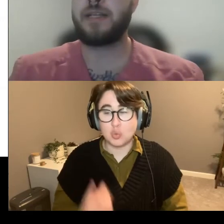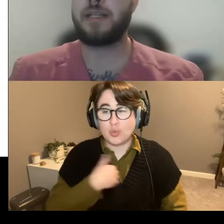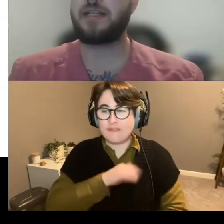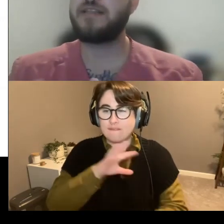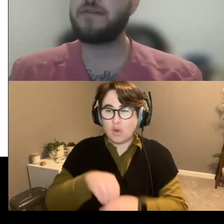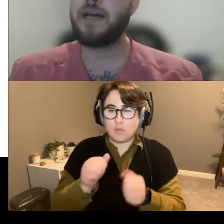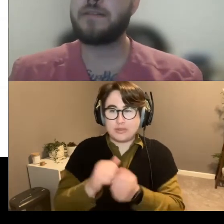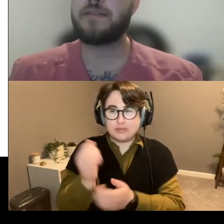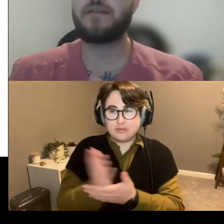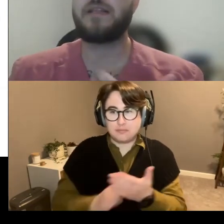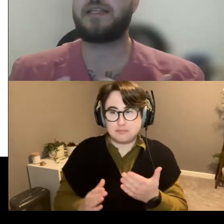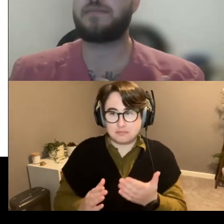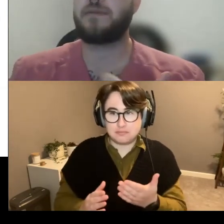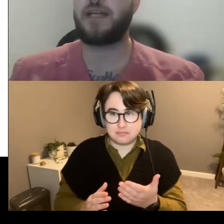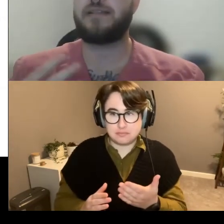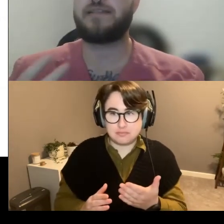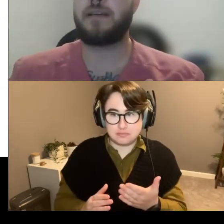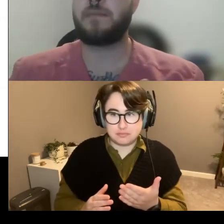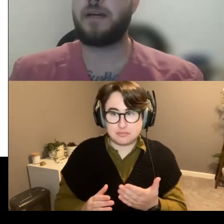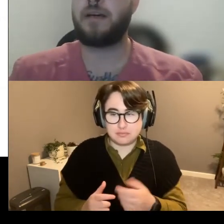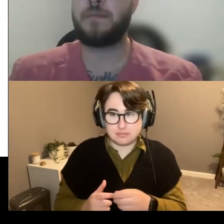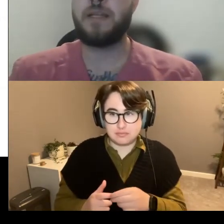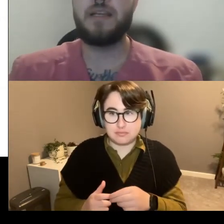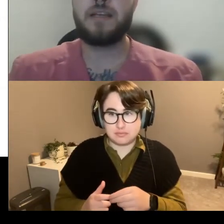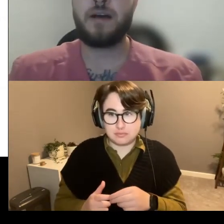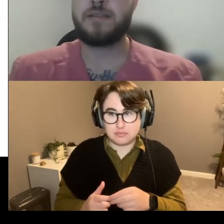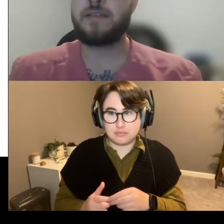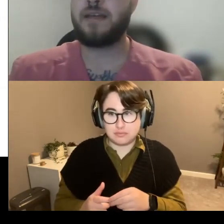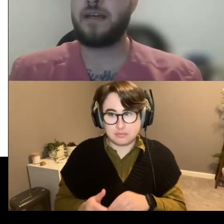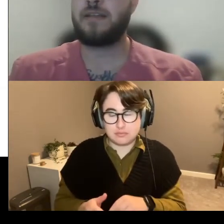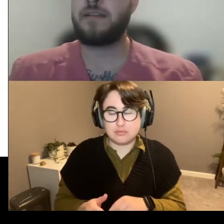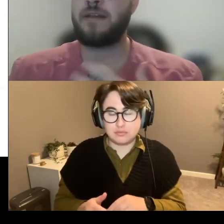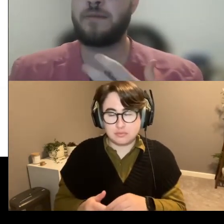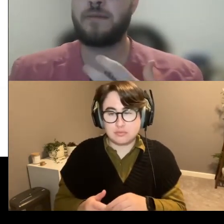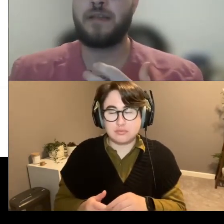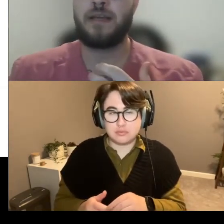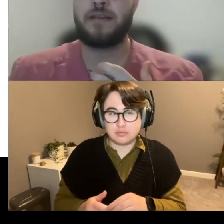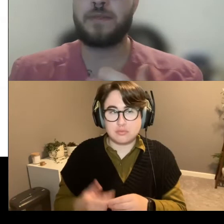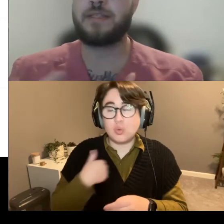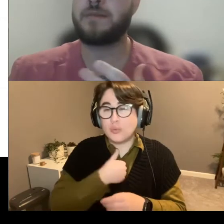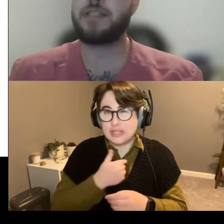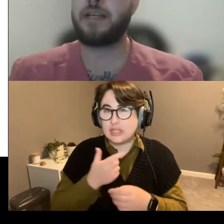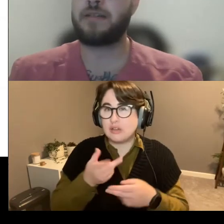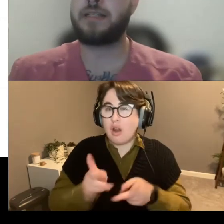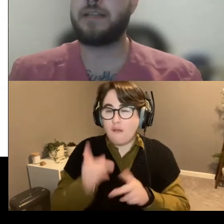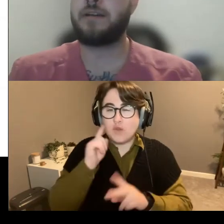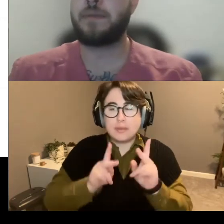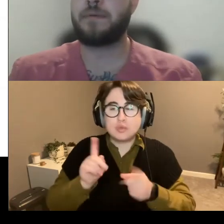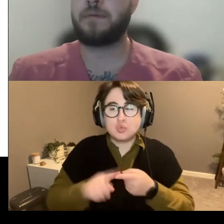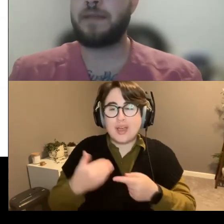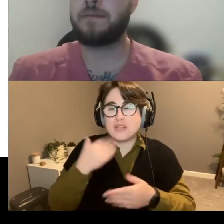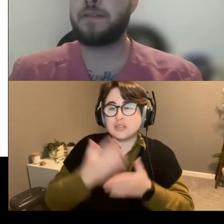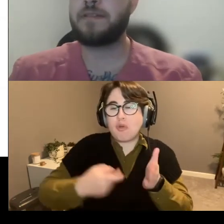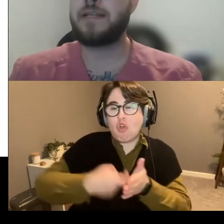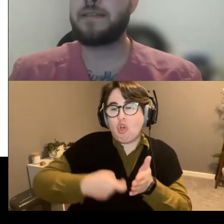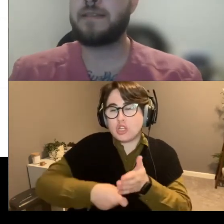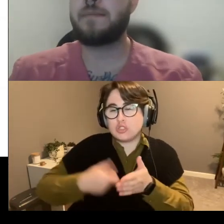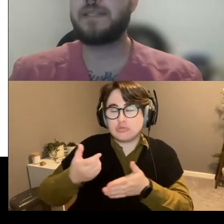free legal counsel and to provide some cost resource sharing to help people pay for those kinds of steps,